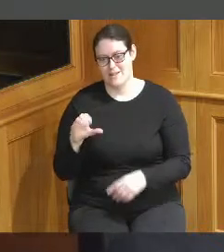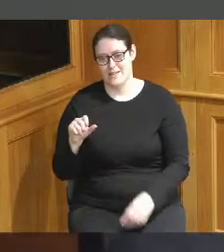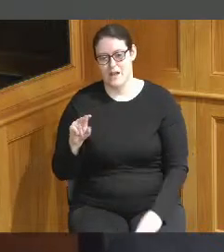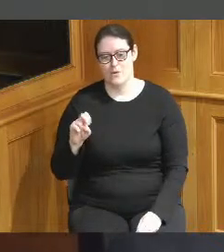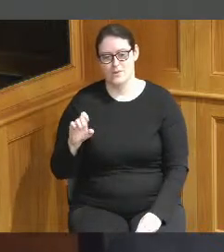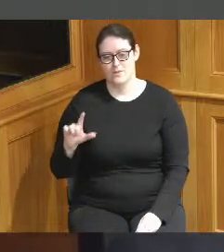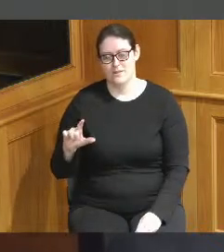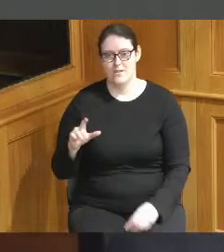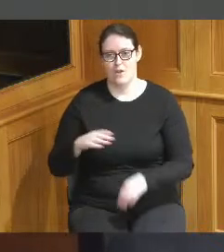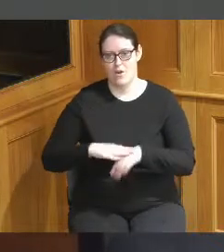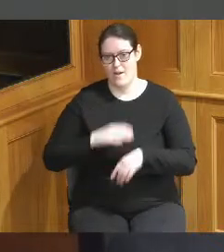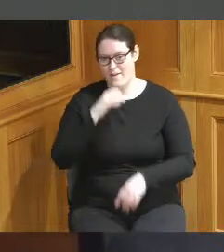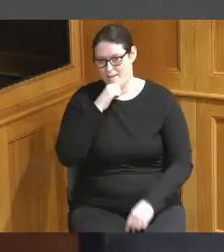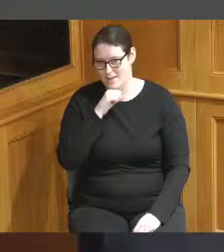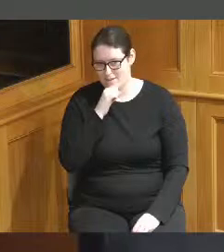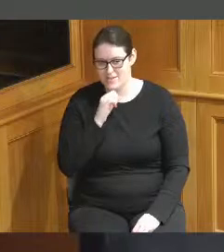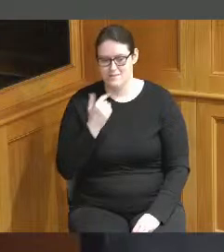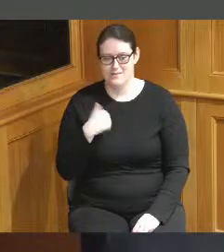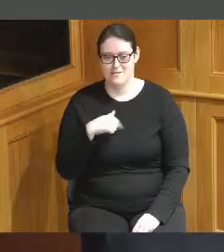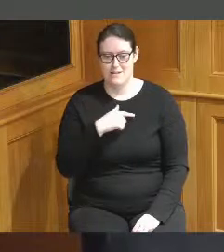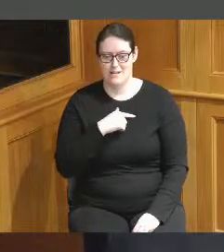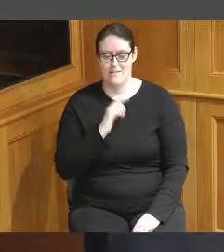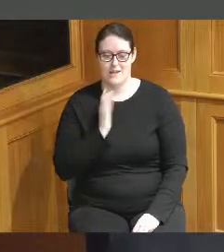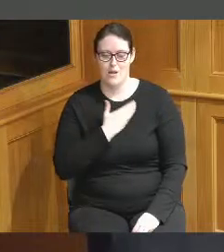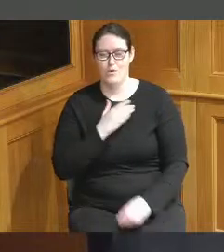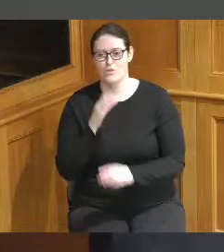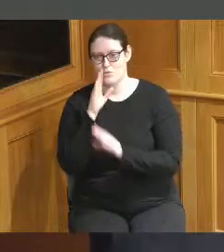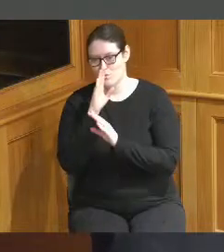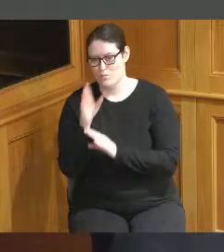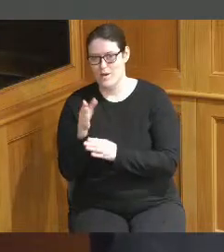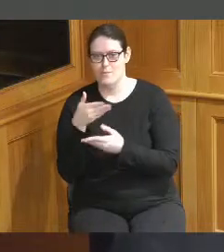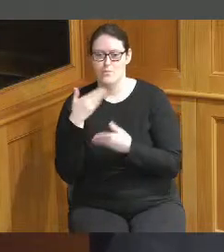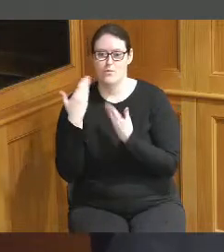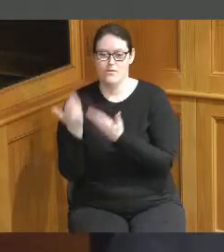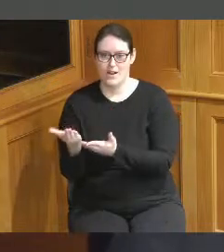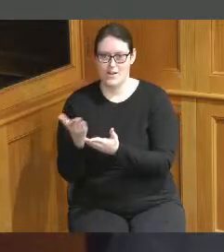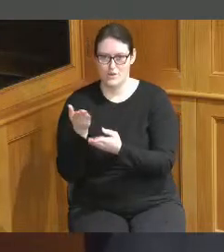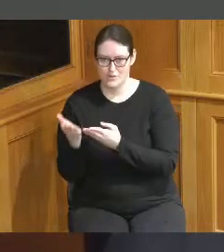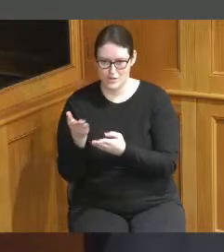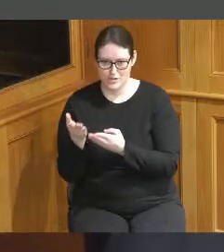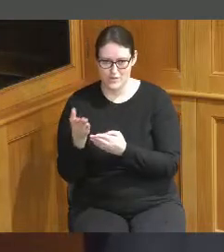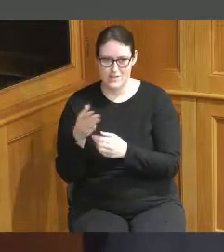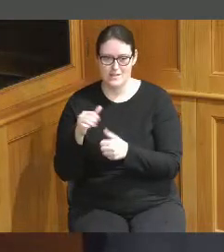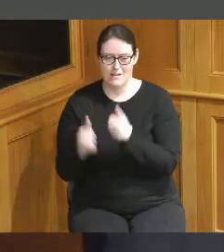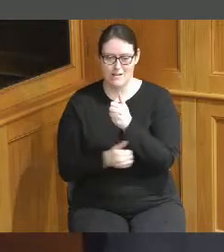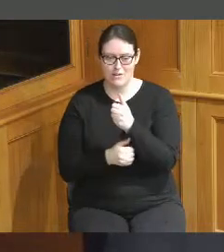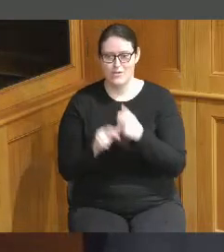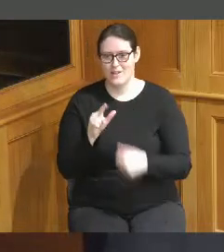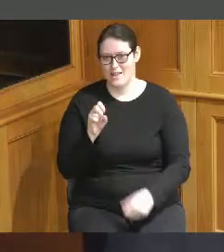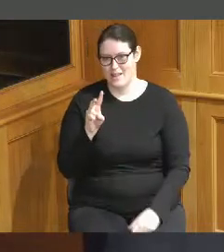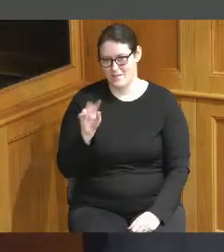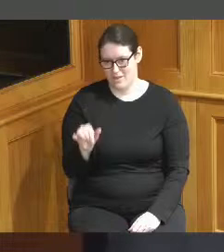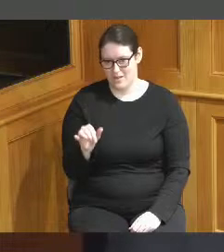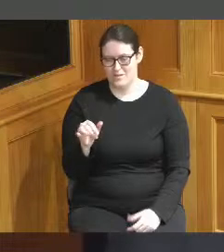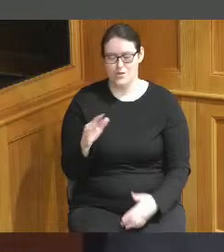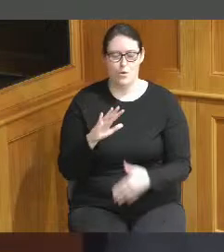for about three years and he was able to connect with Dr Manny who was able to come through and